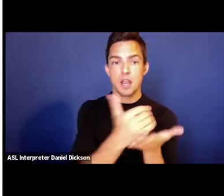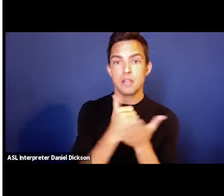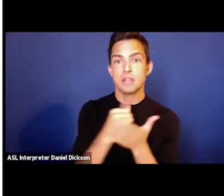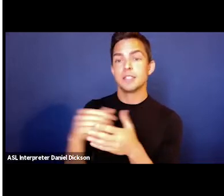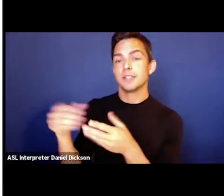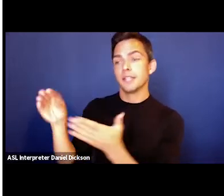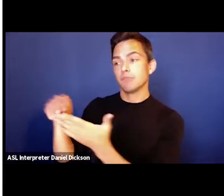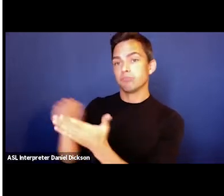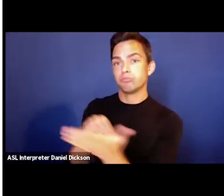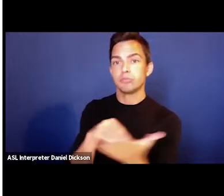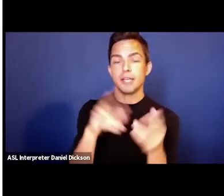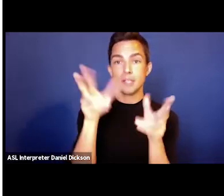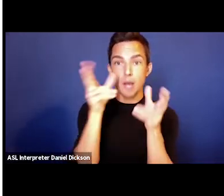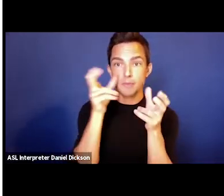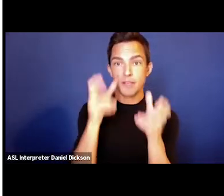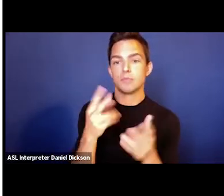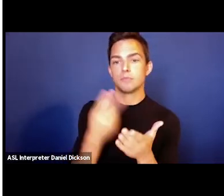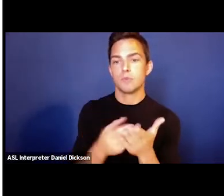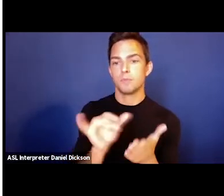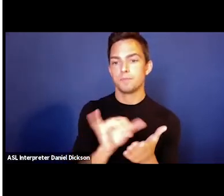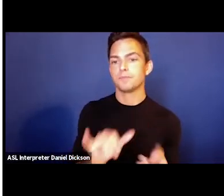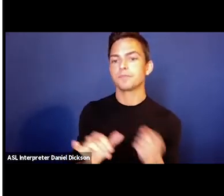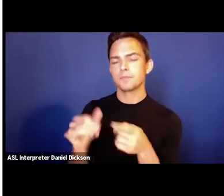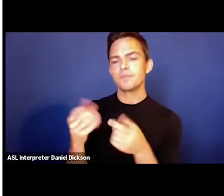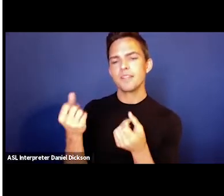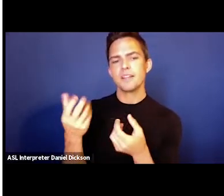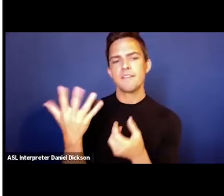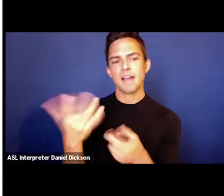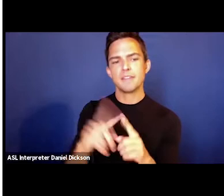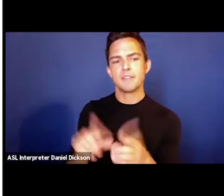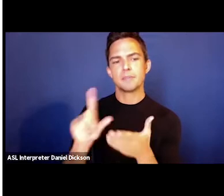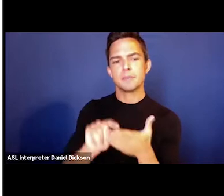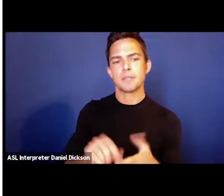and has over 25 peer-reviewed journal publications in the fields of disability, gerontology,